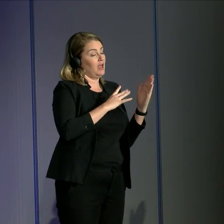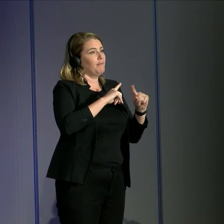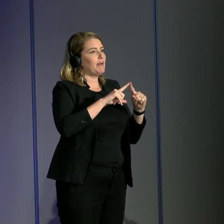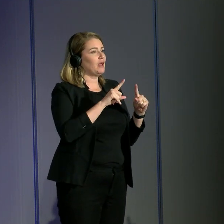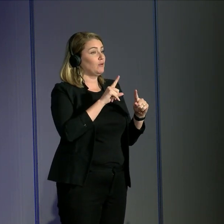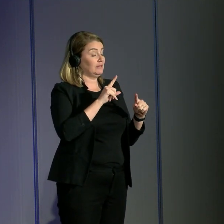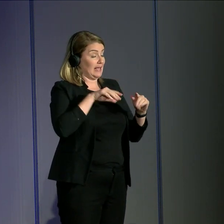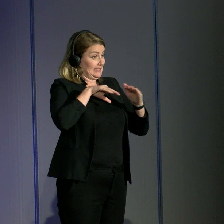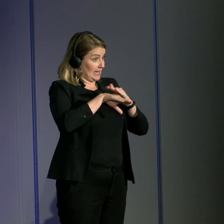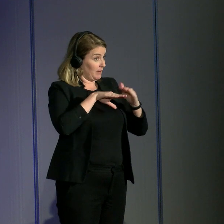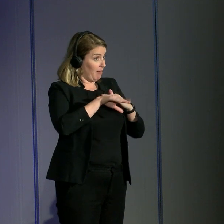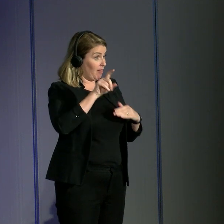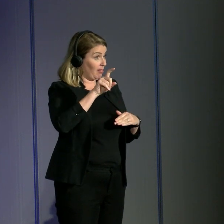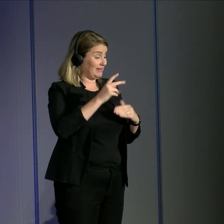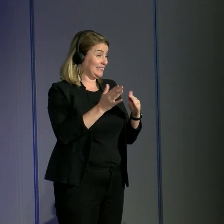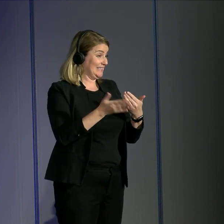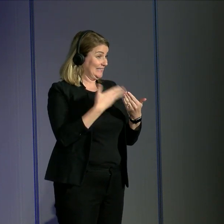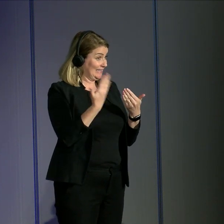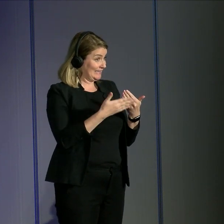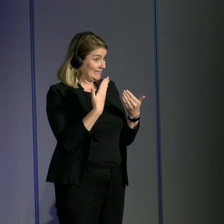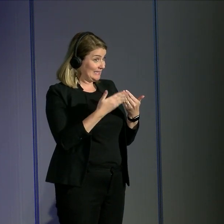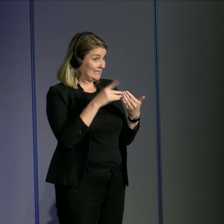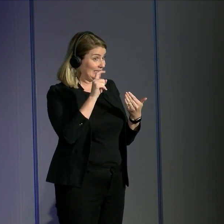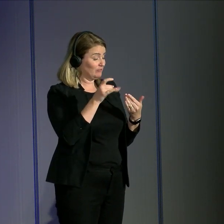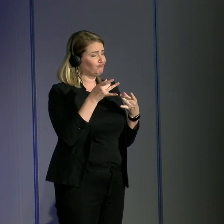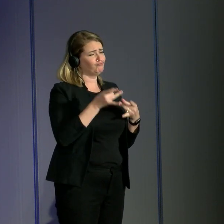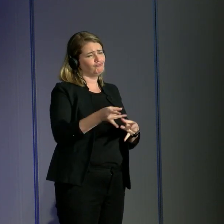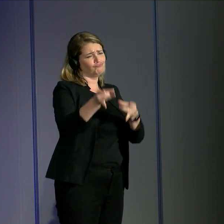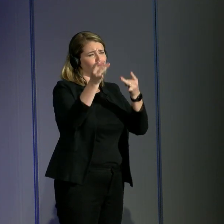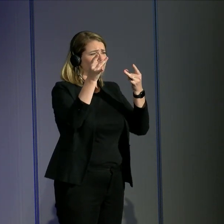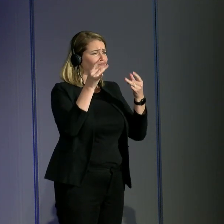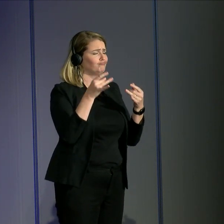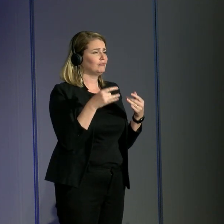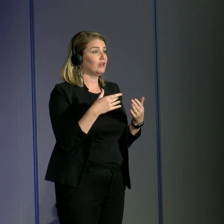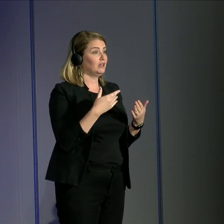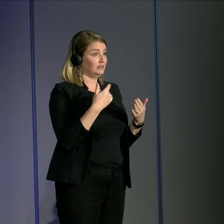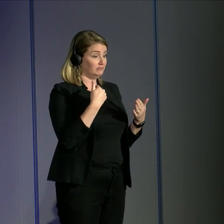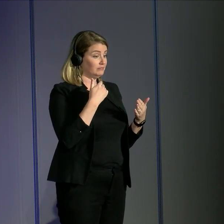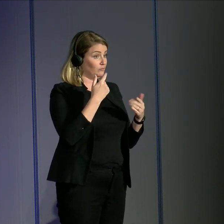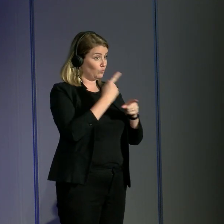Is it easy to use and is it efficient and have we done things in the right way?